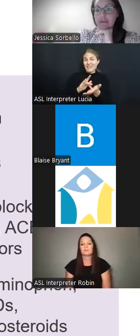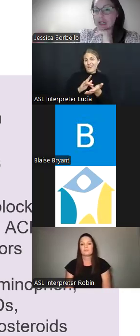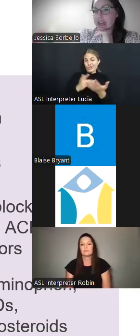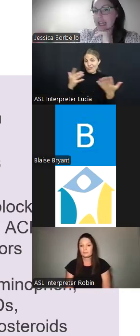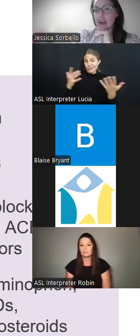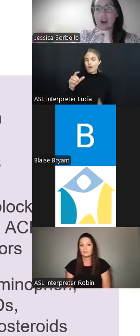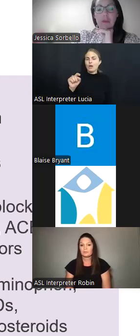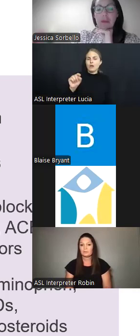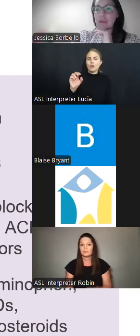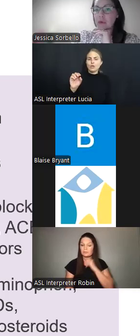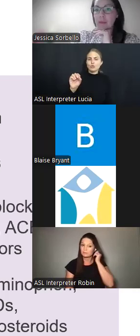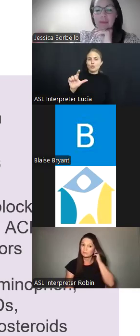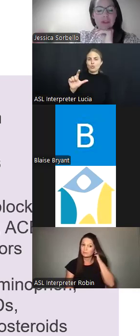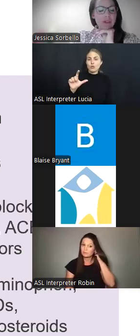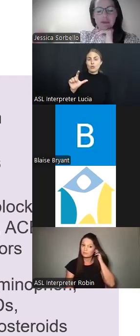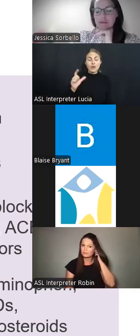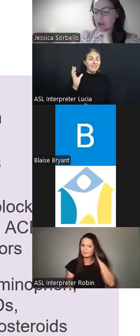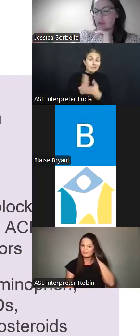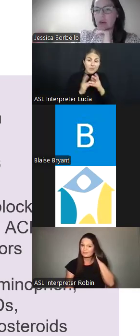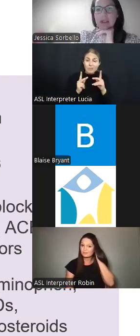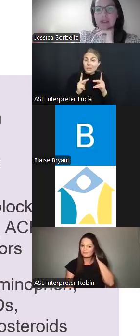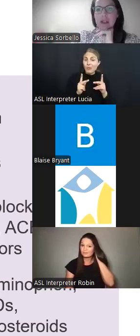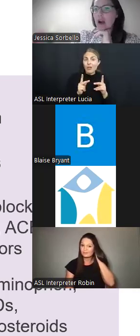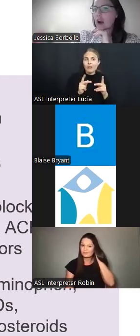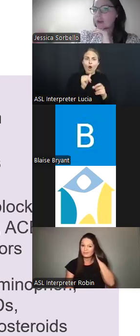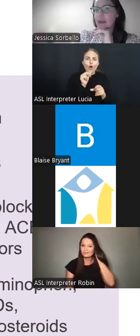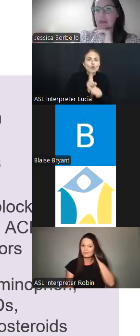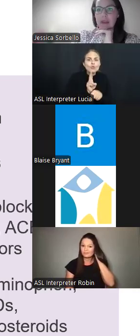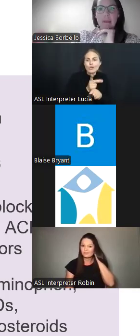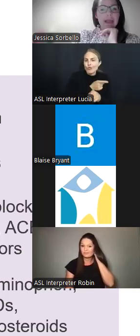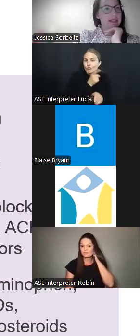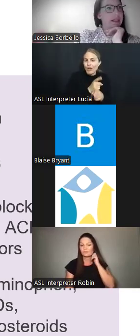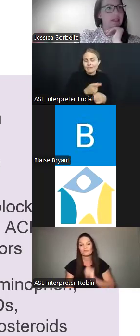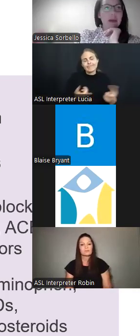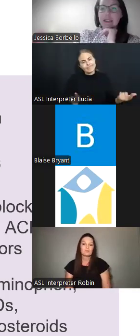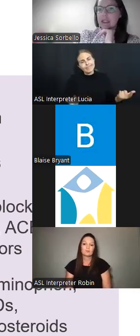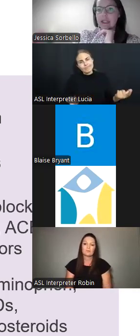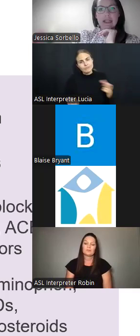take it and continue to use cocaine because it only works